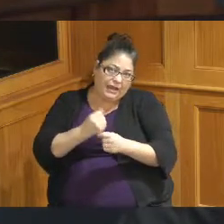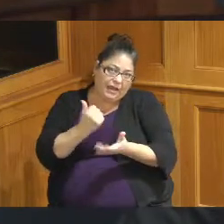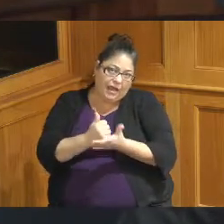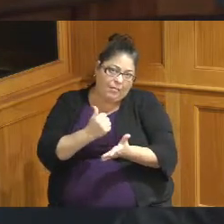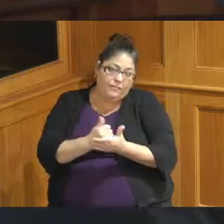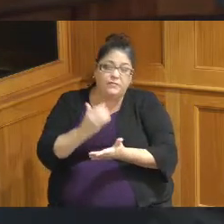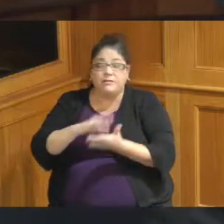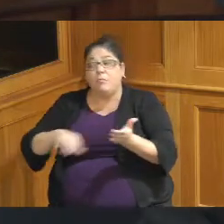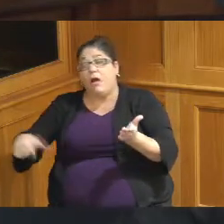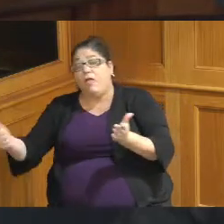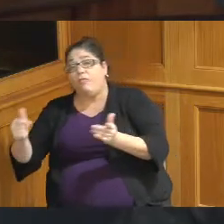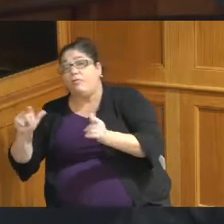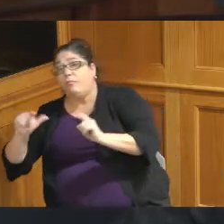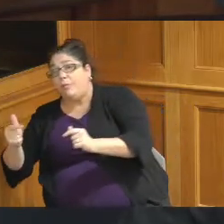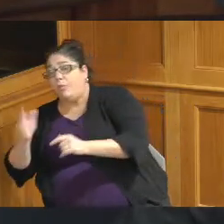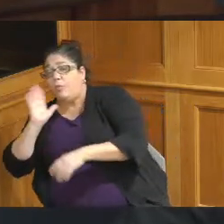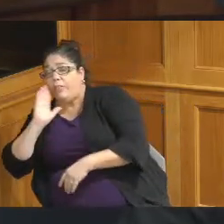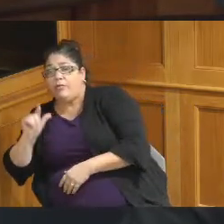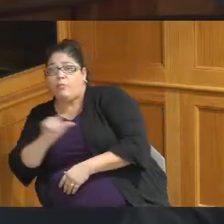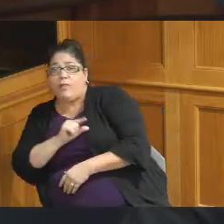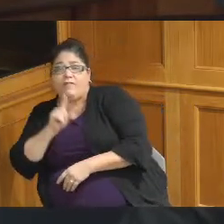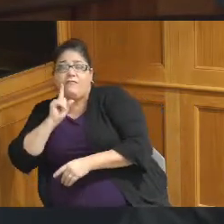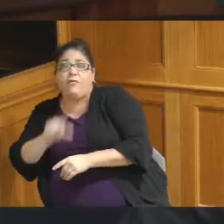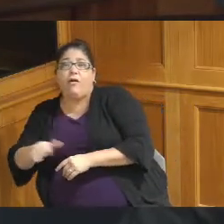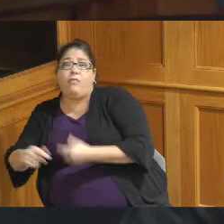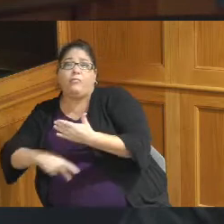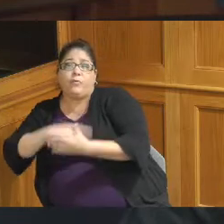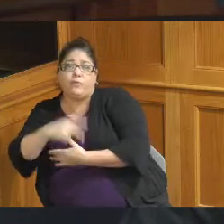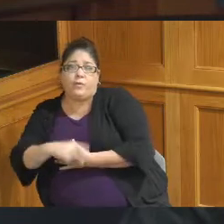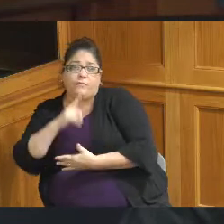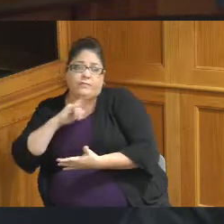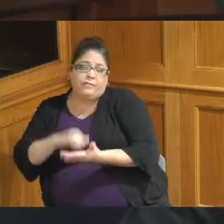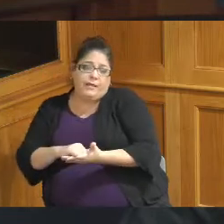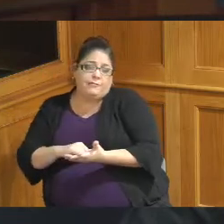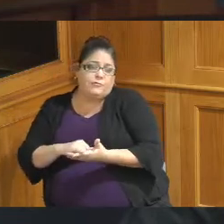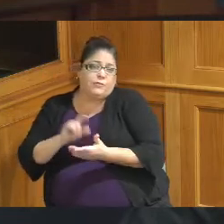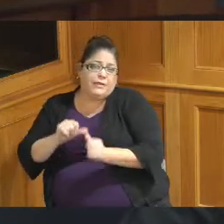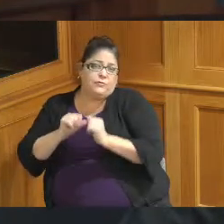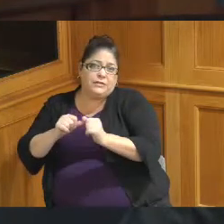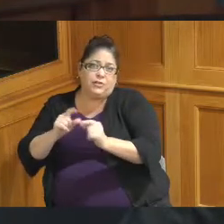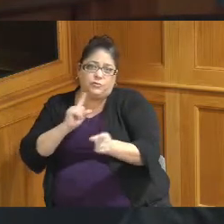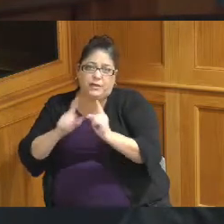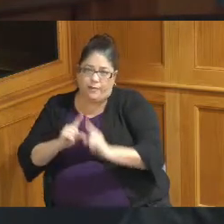the case so they they do need to continue to have that dialogue with JFS yeah yeah no you bring up a